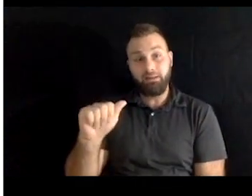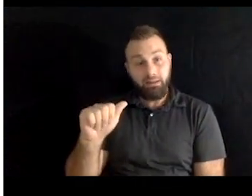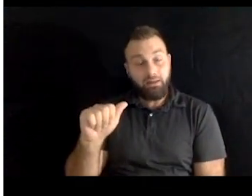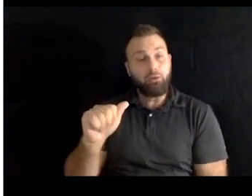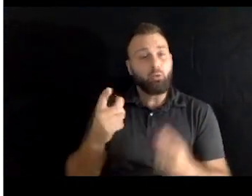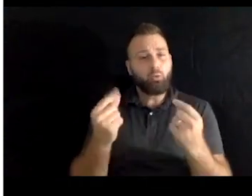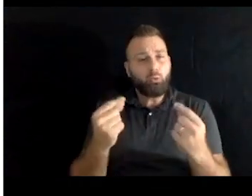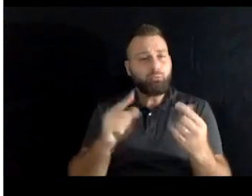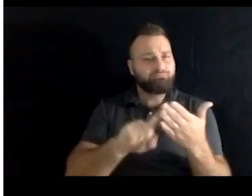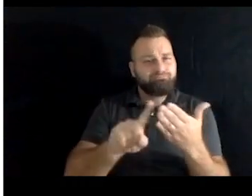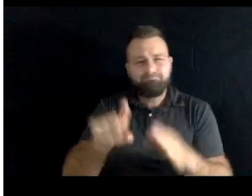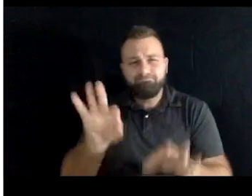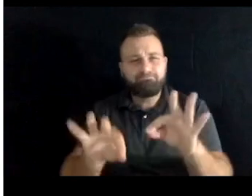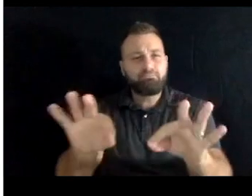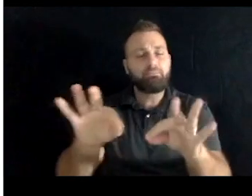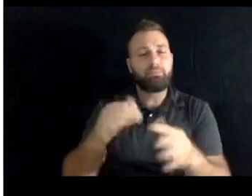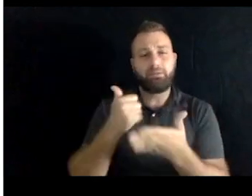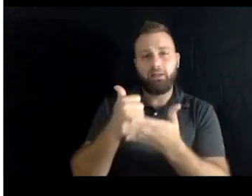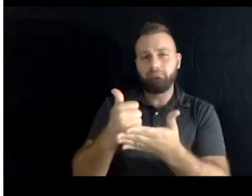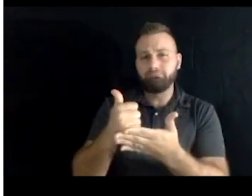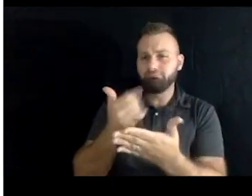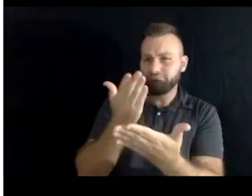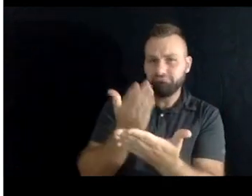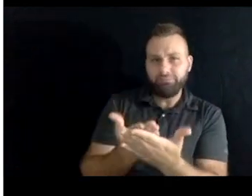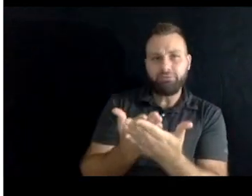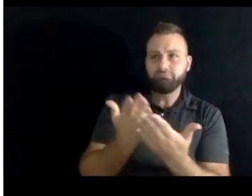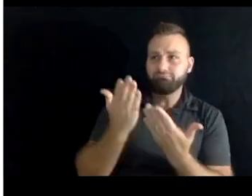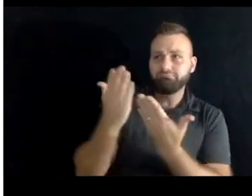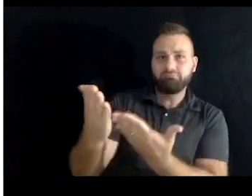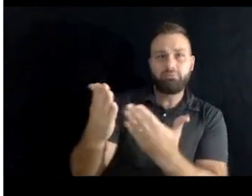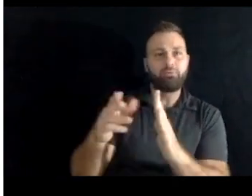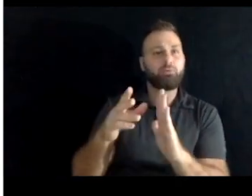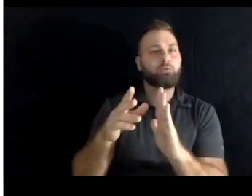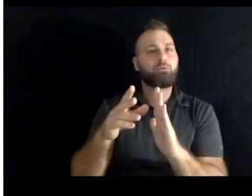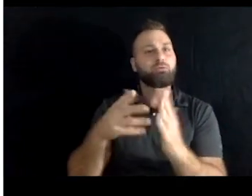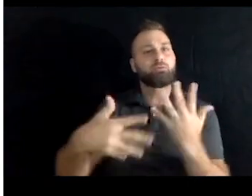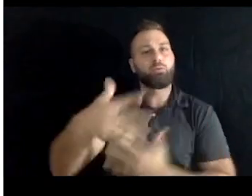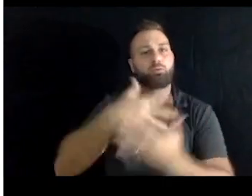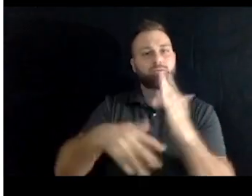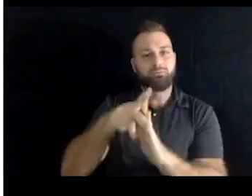rigorous evidence to social policy. We work primarily as contractors to the federal government,